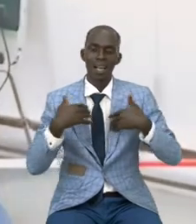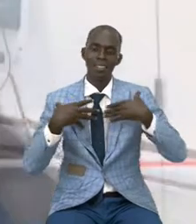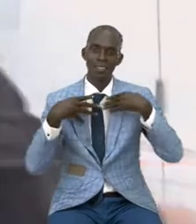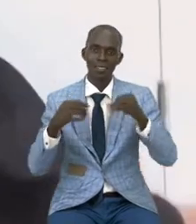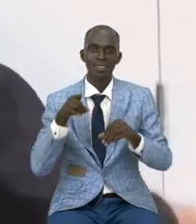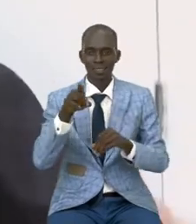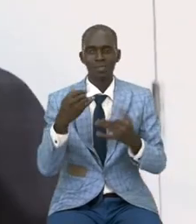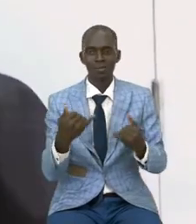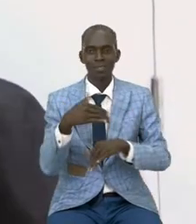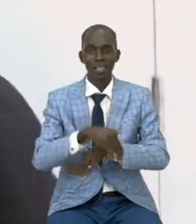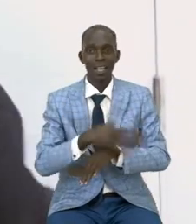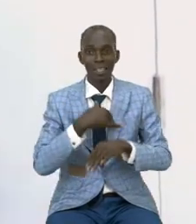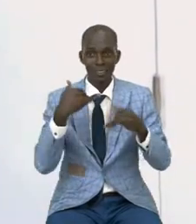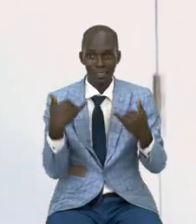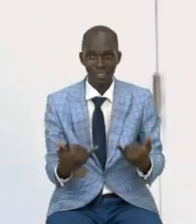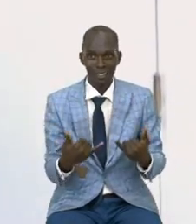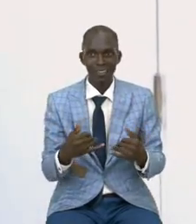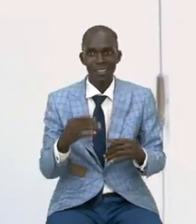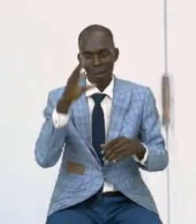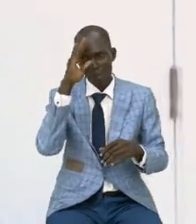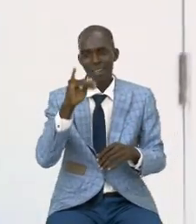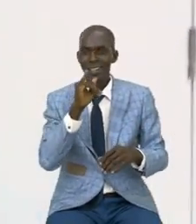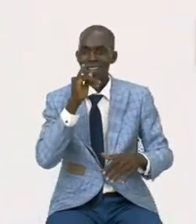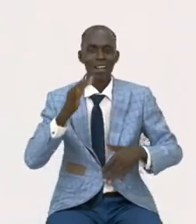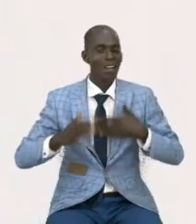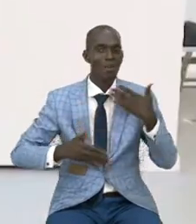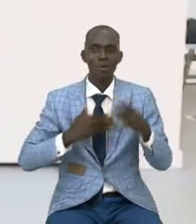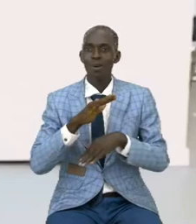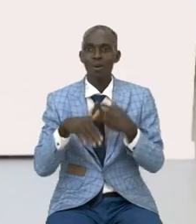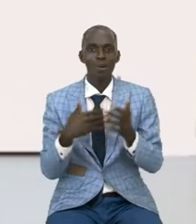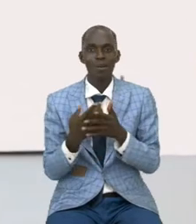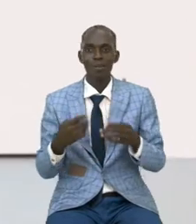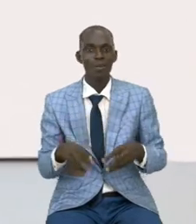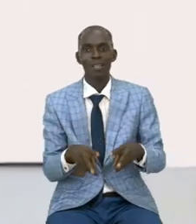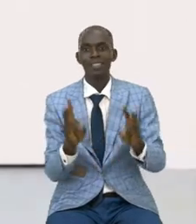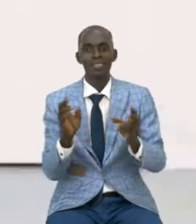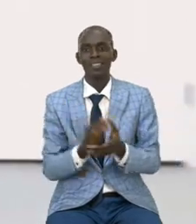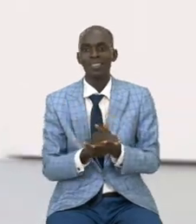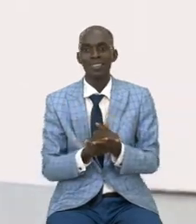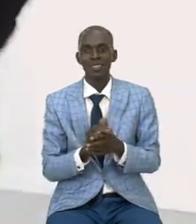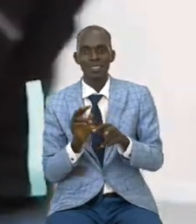and now he's happy all the way exercise your face